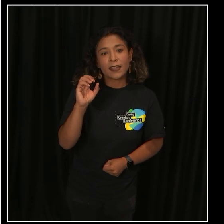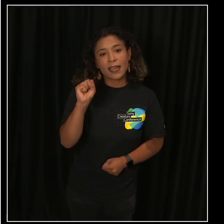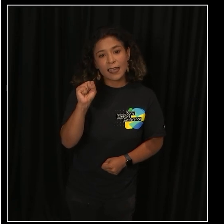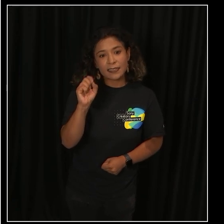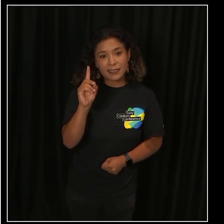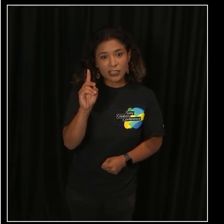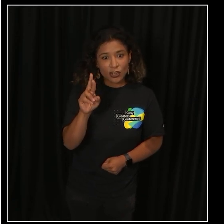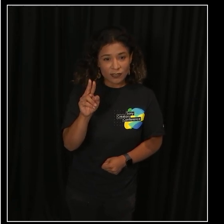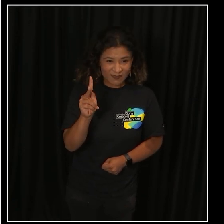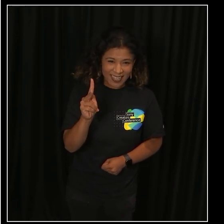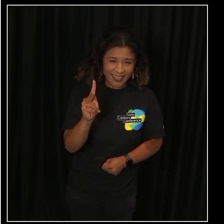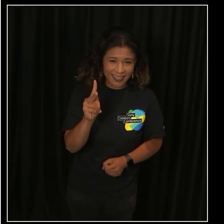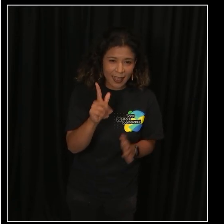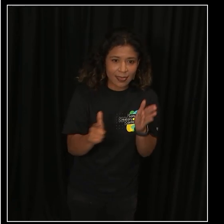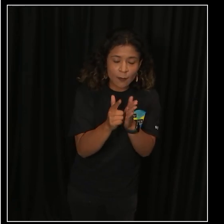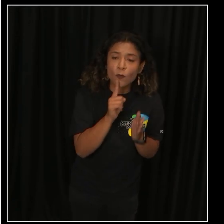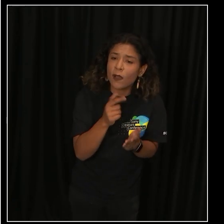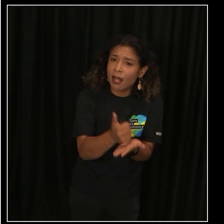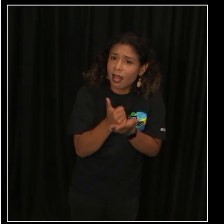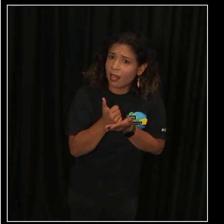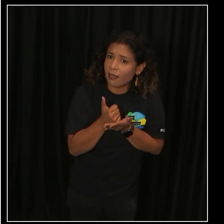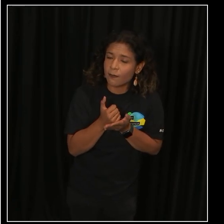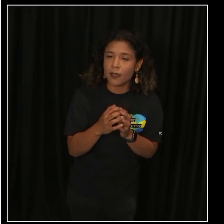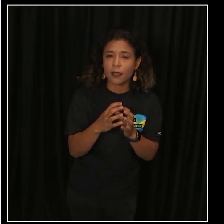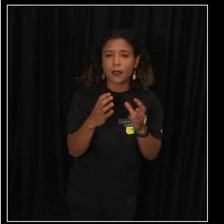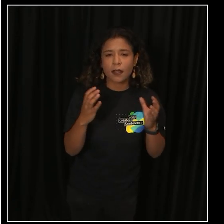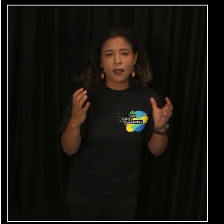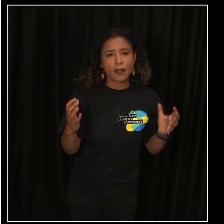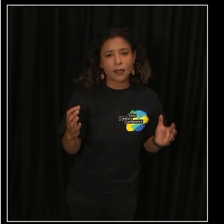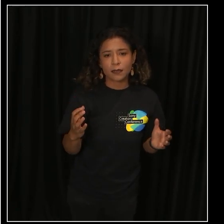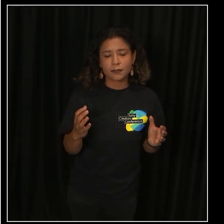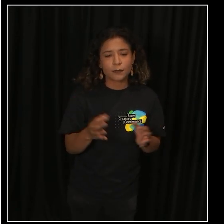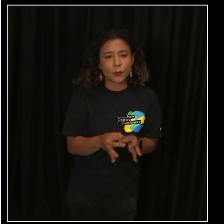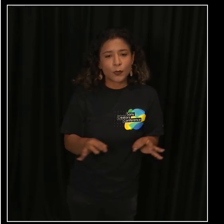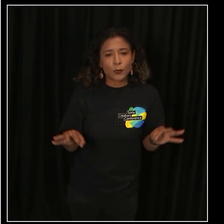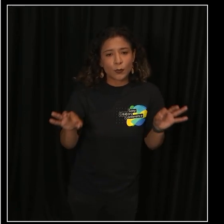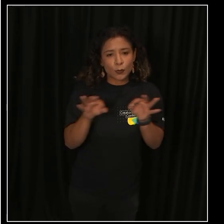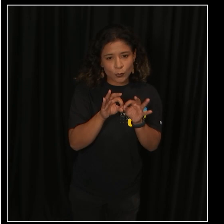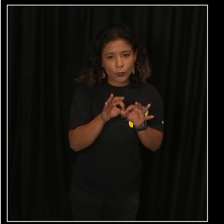which helped us significantly and reduce development cost.